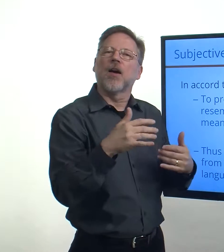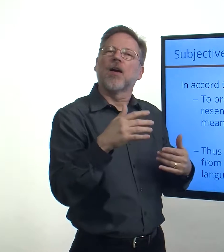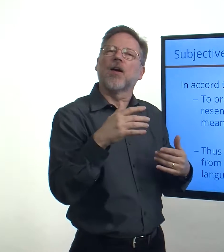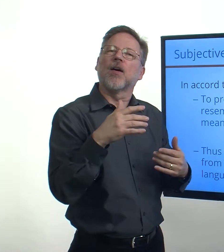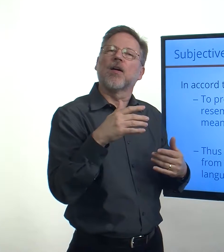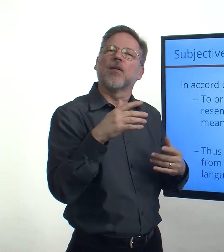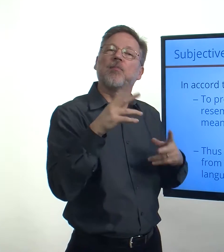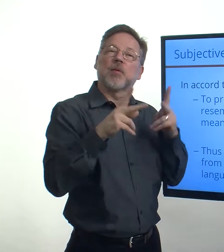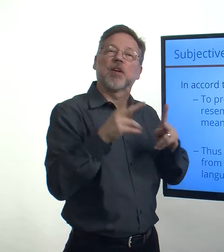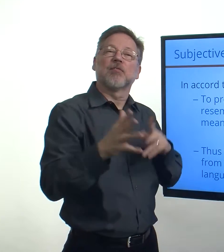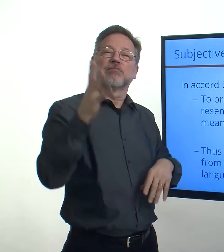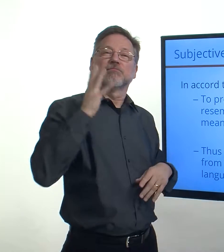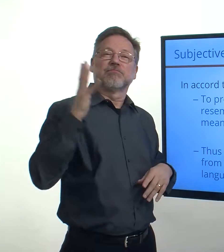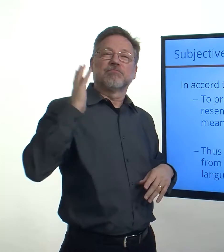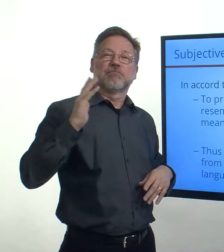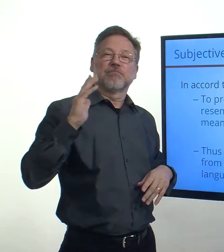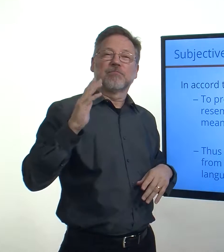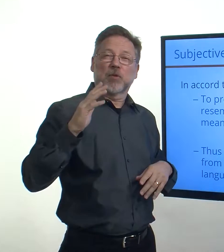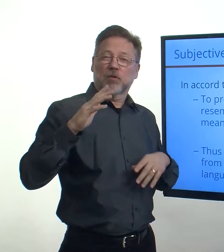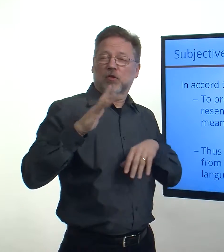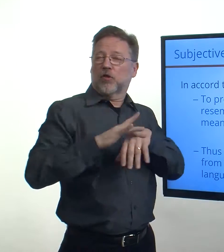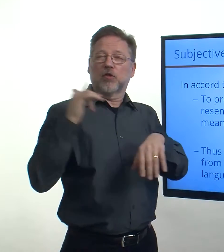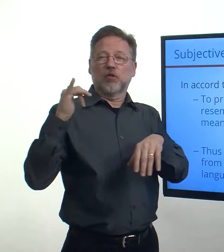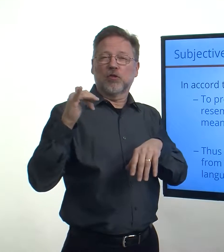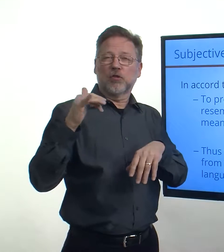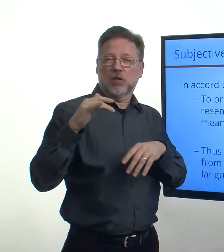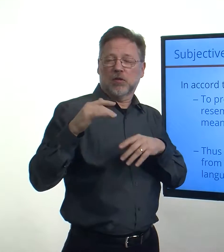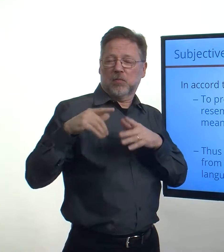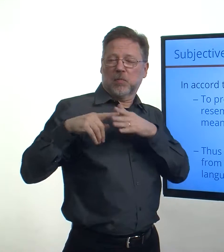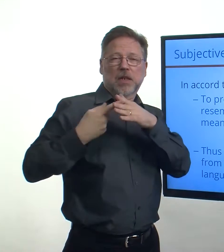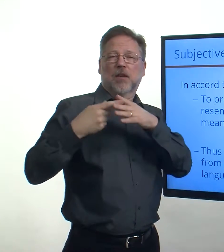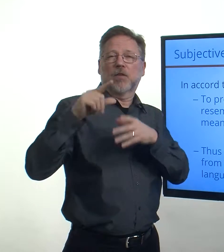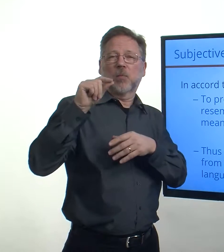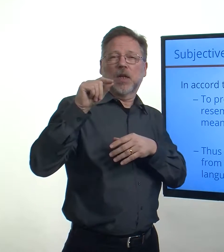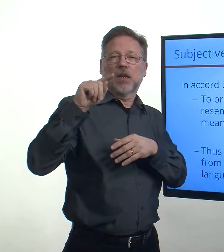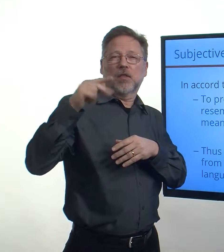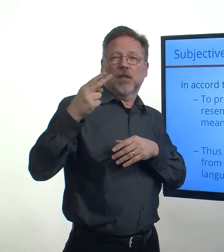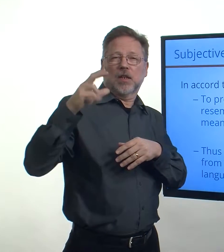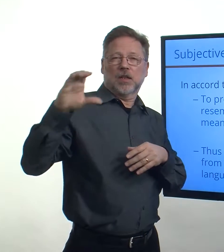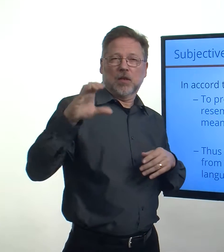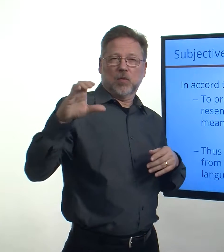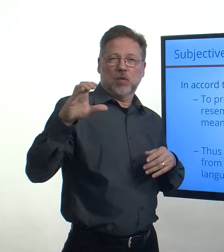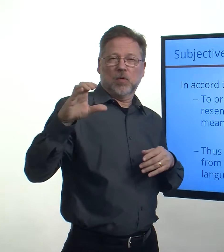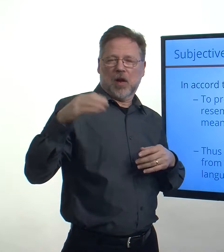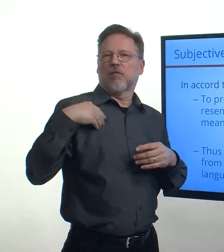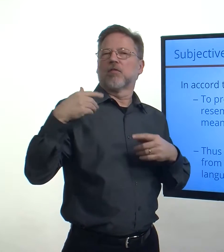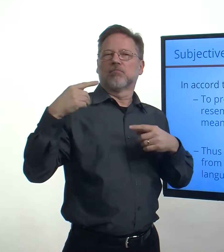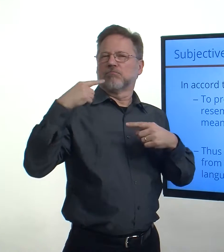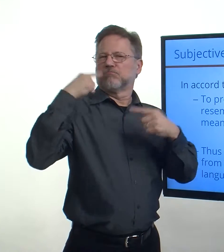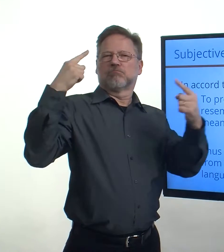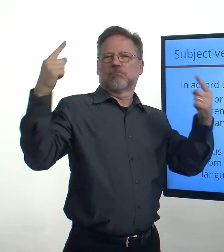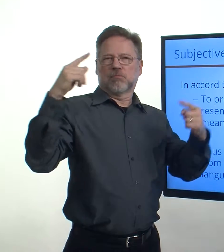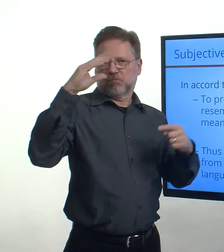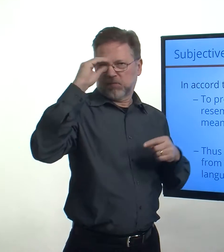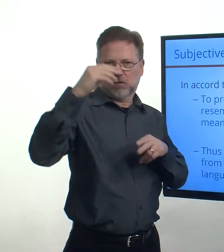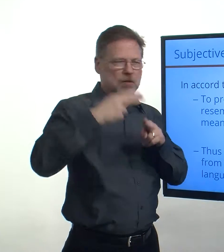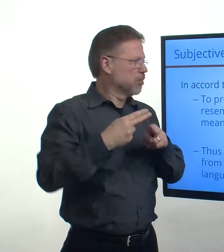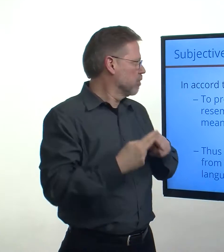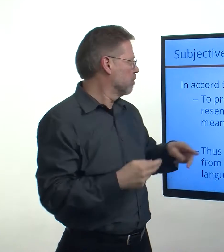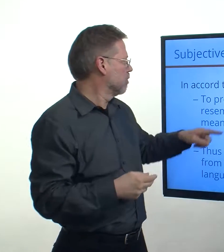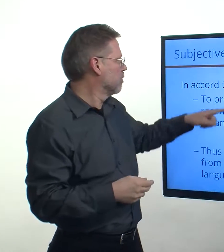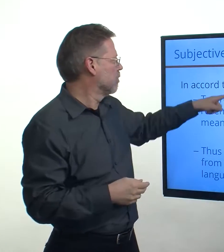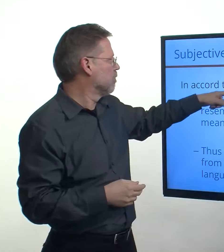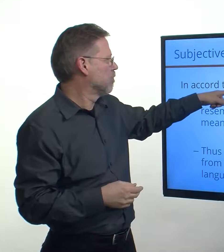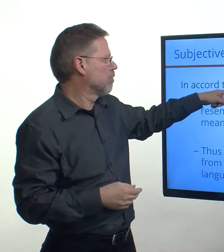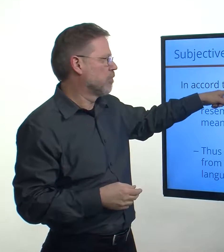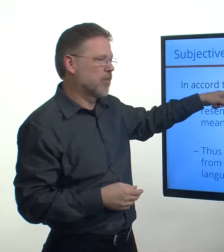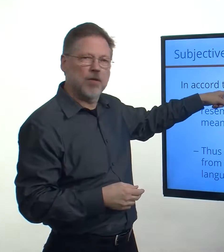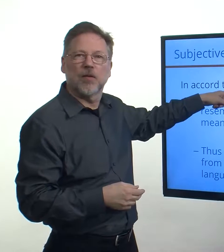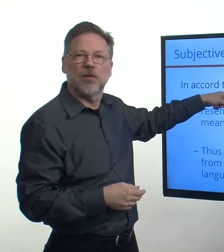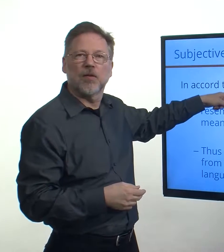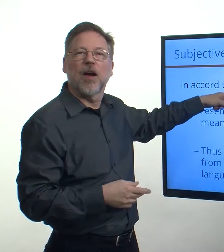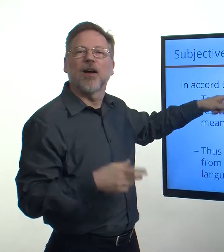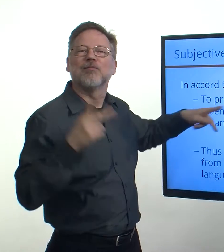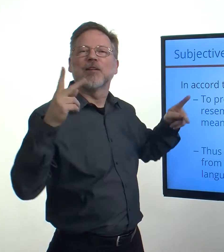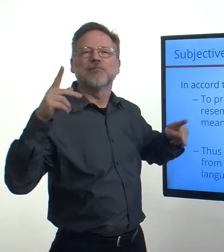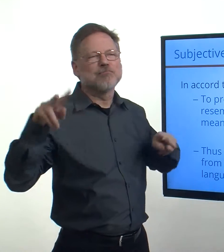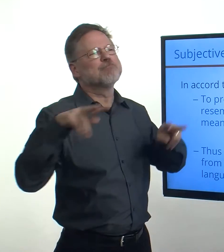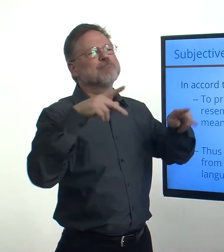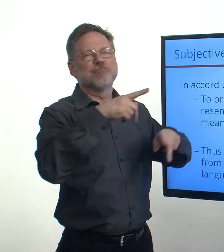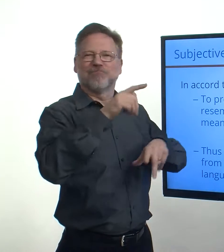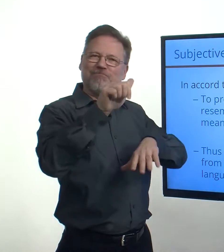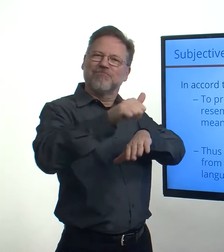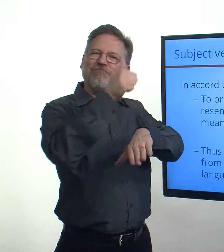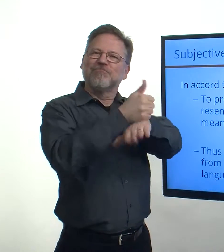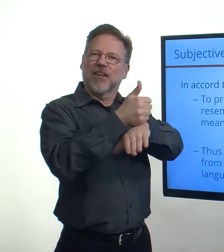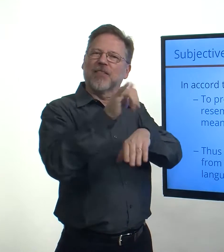Now, in the early 20th Century, a prominent thinker named Wilhelm Wundt, now widely regarded